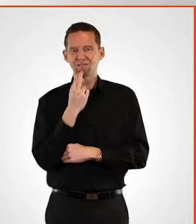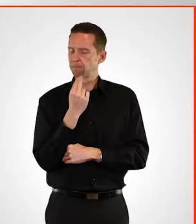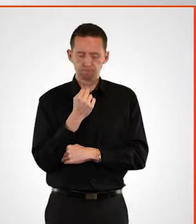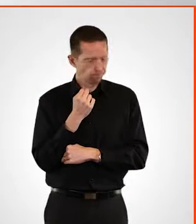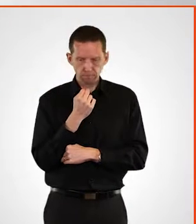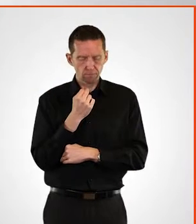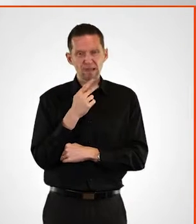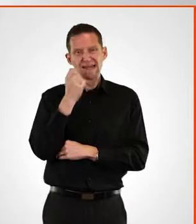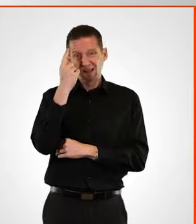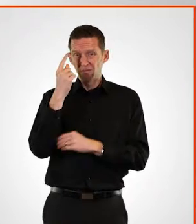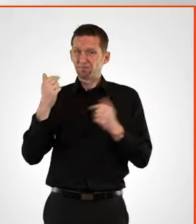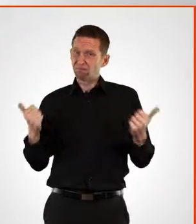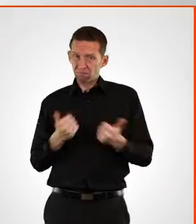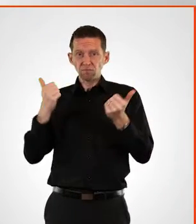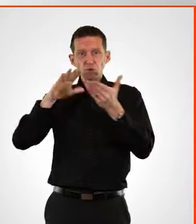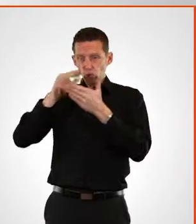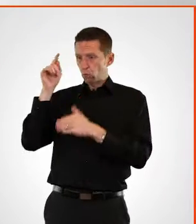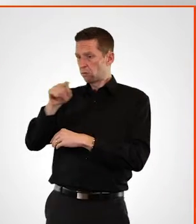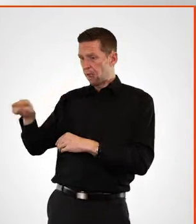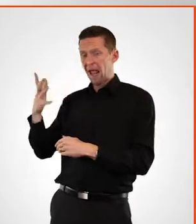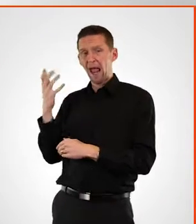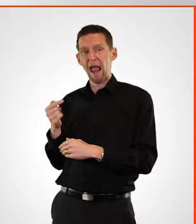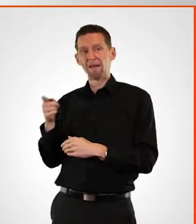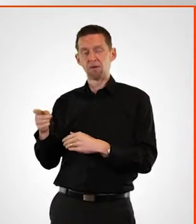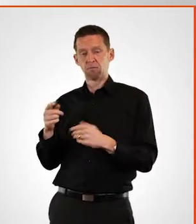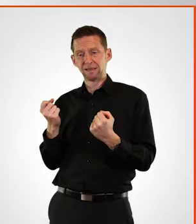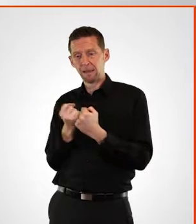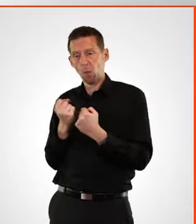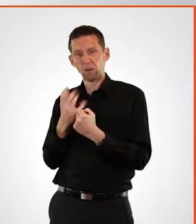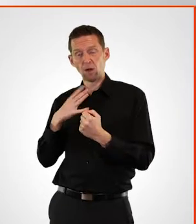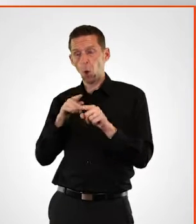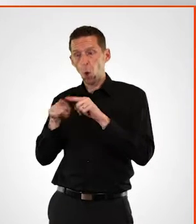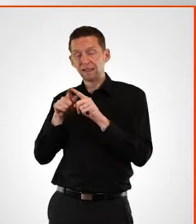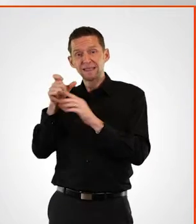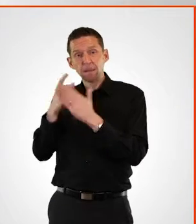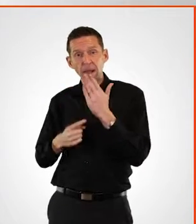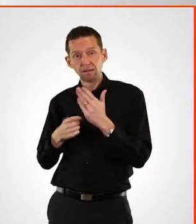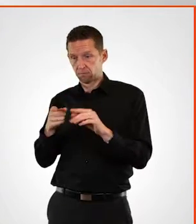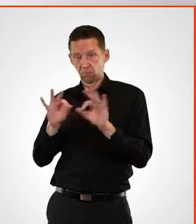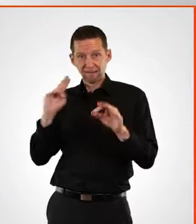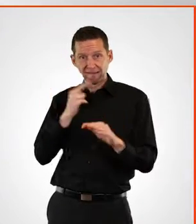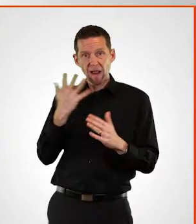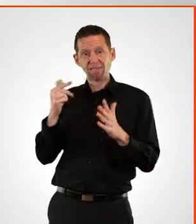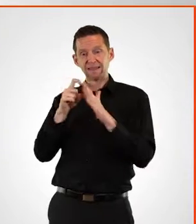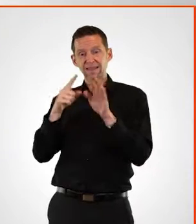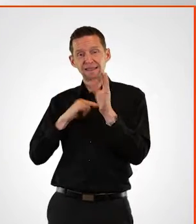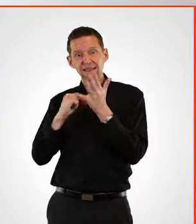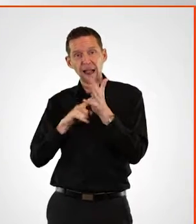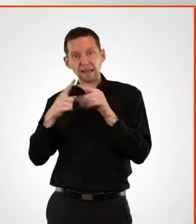and understand that there are lots of students who have significant support needs, who have learning disabilities, who have dyslexia,